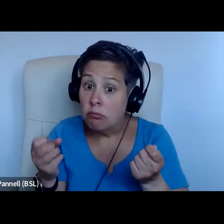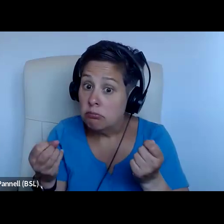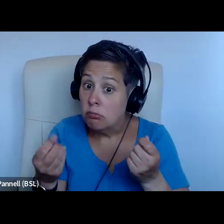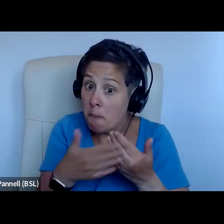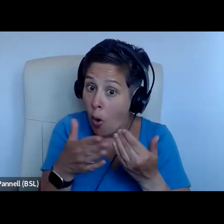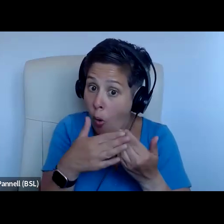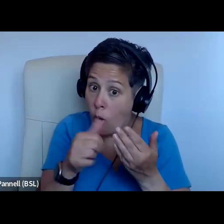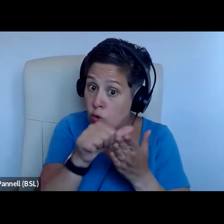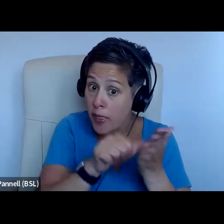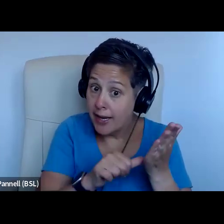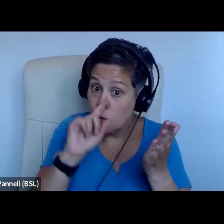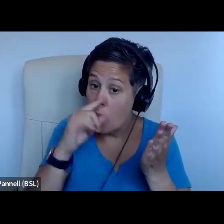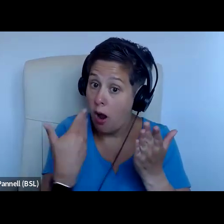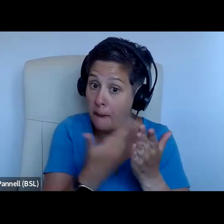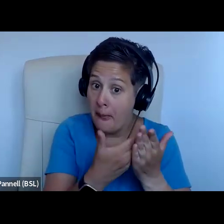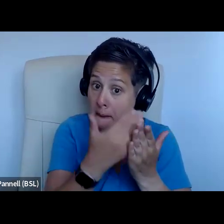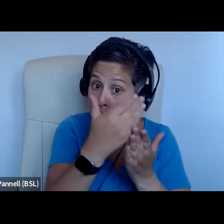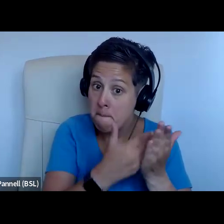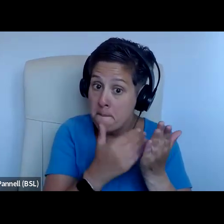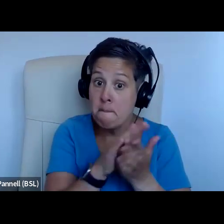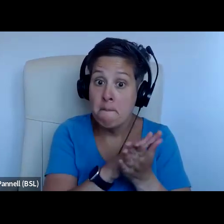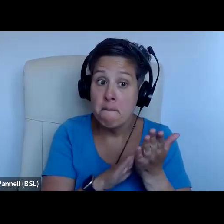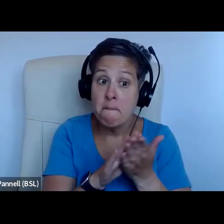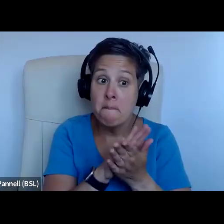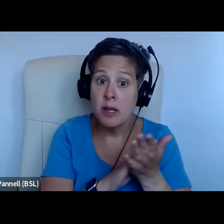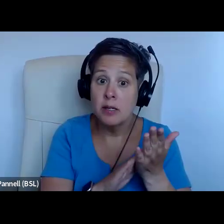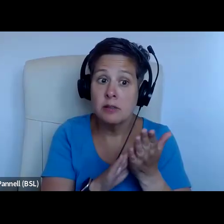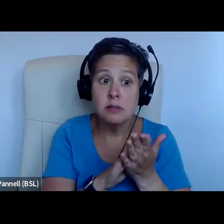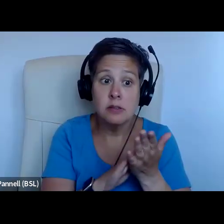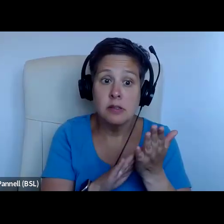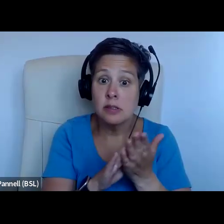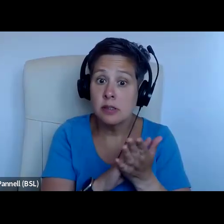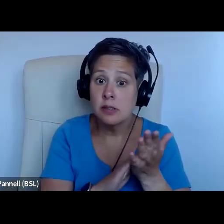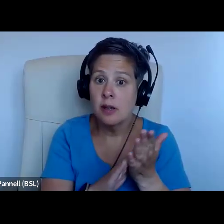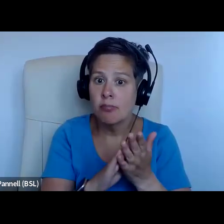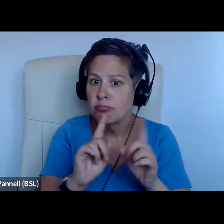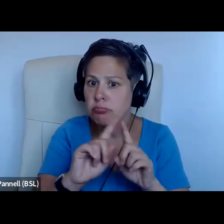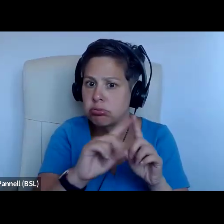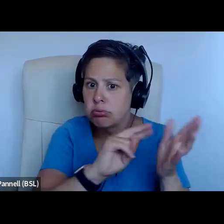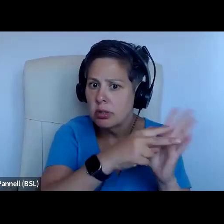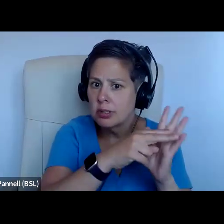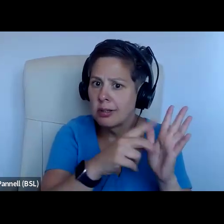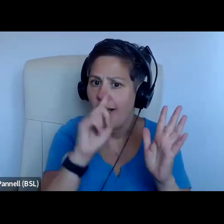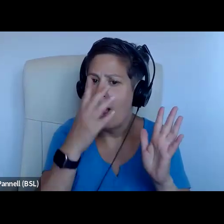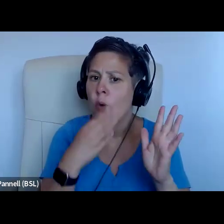isn't it? That may be a good idea or, or a bad idea, but again, all of this is just trying to figure out